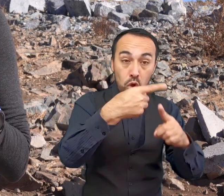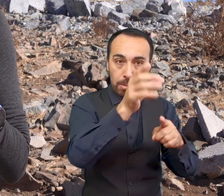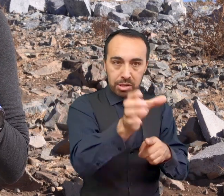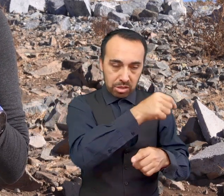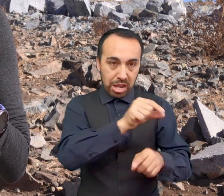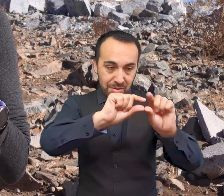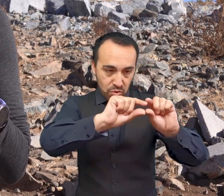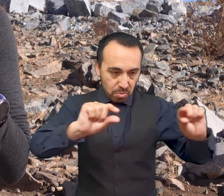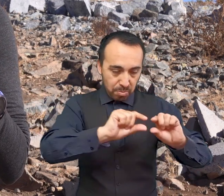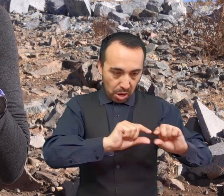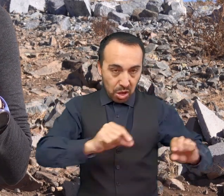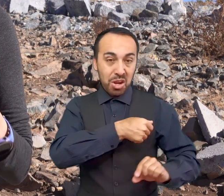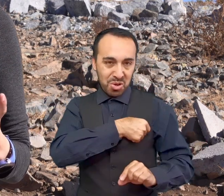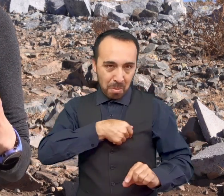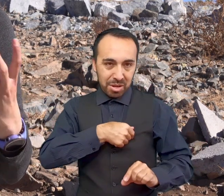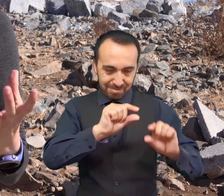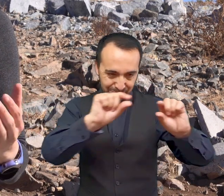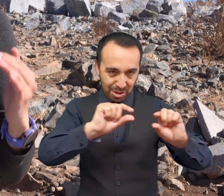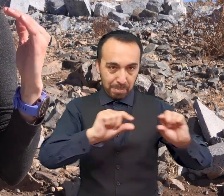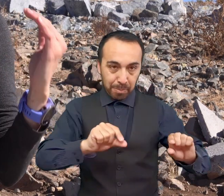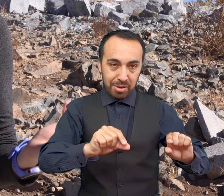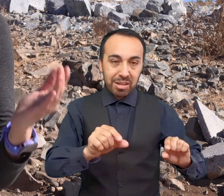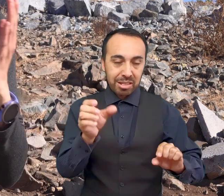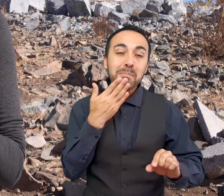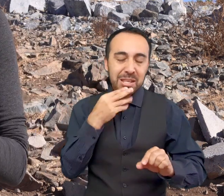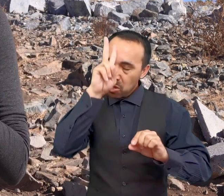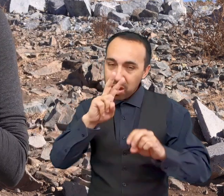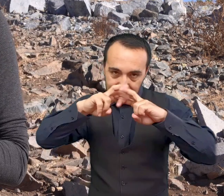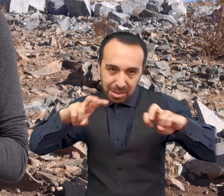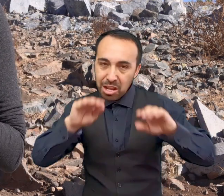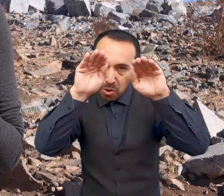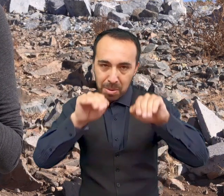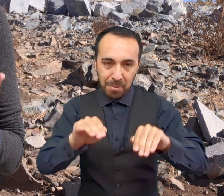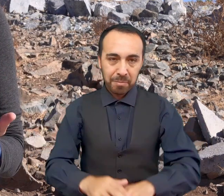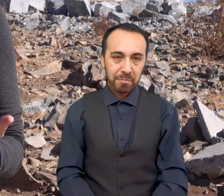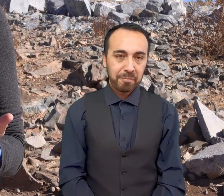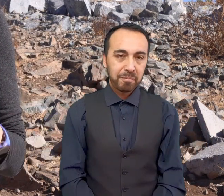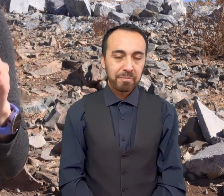Like its duration, the resulting lifetime of a star is negligible.